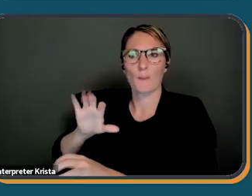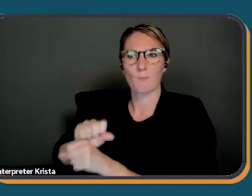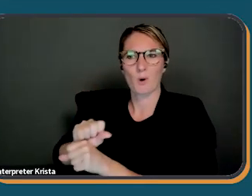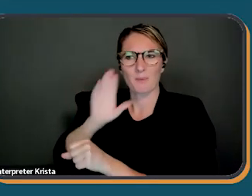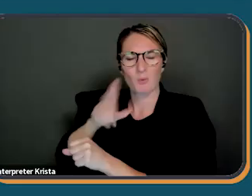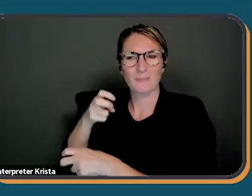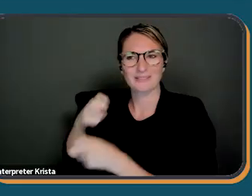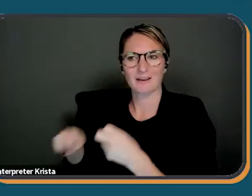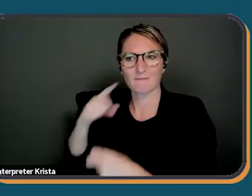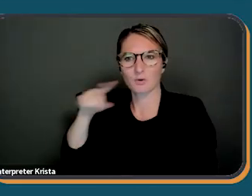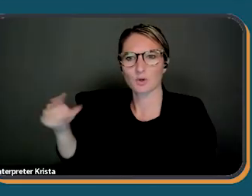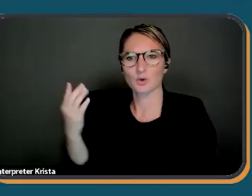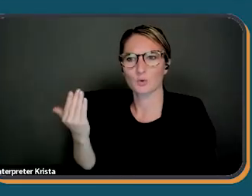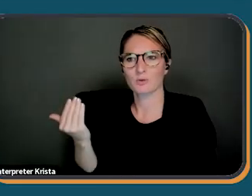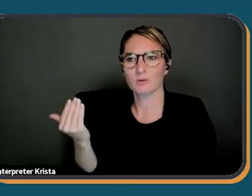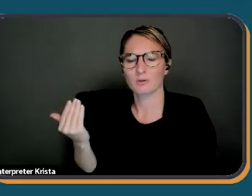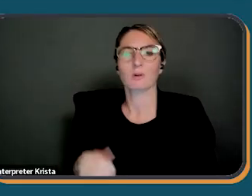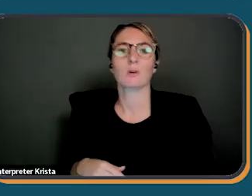that would be really challenging for you?